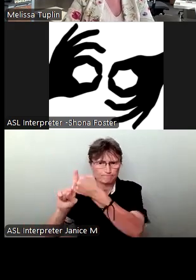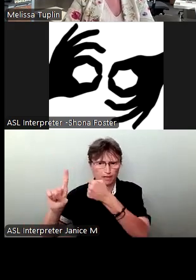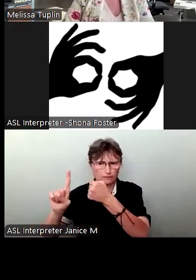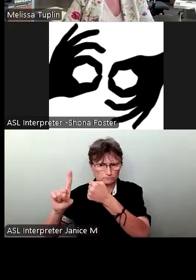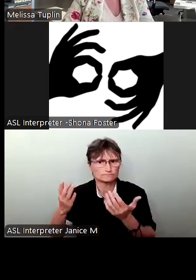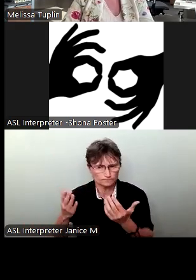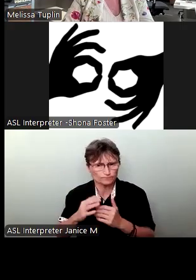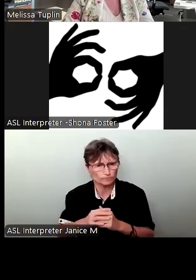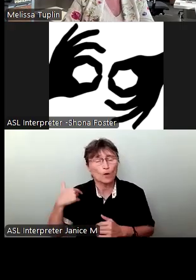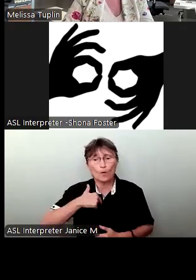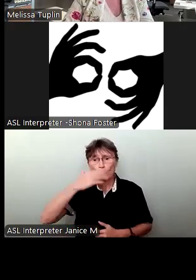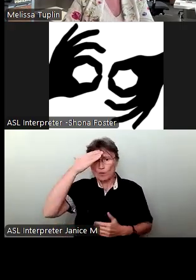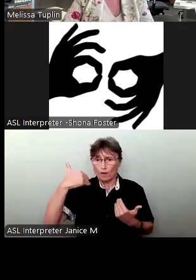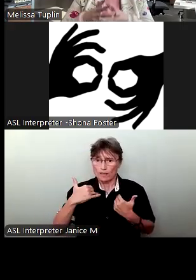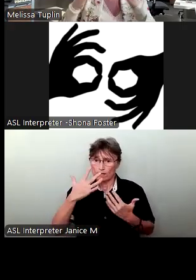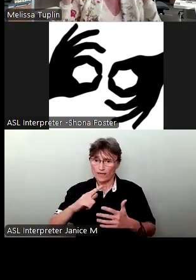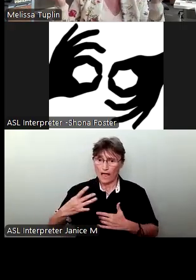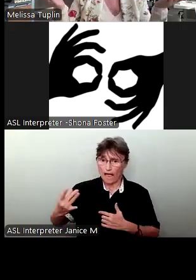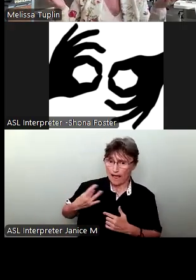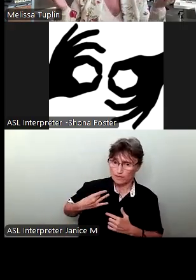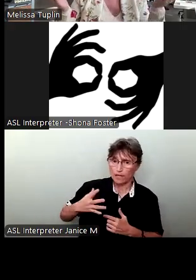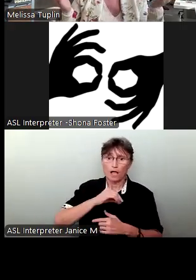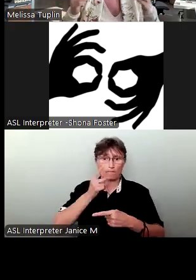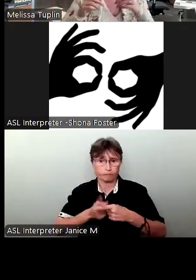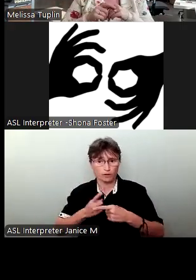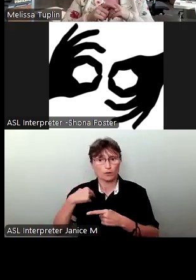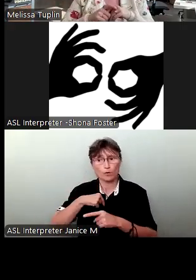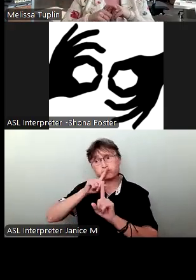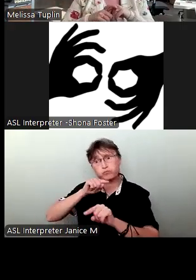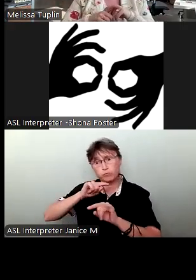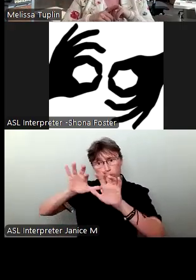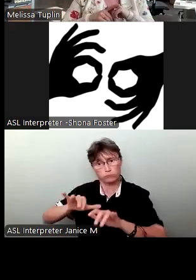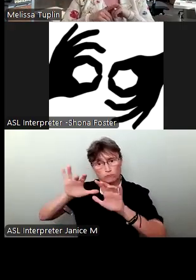application and reporting requirements for all organizations, regardless of size